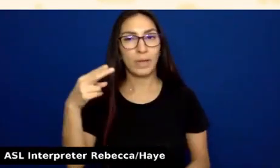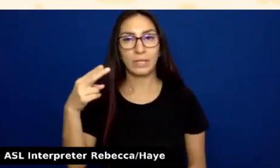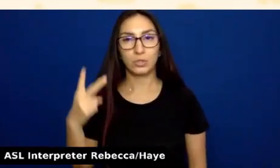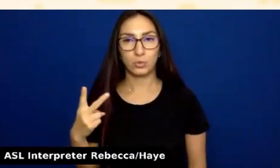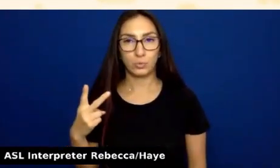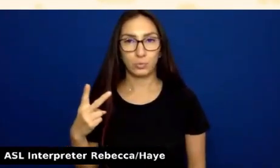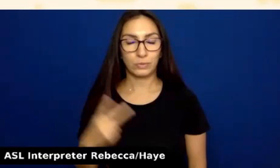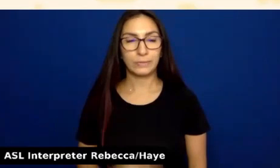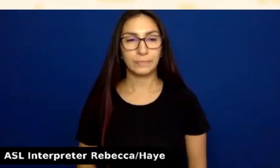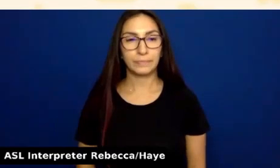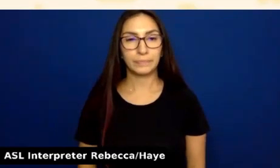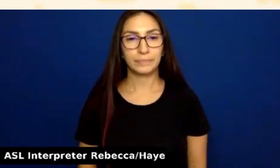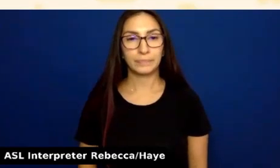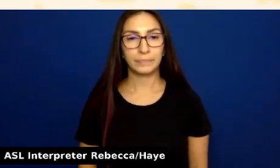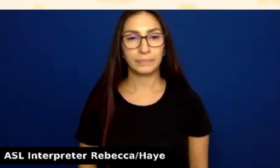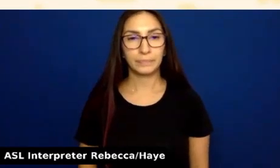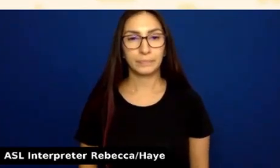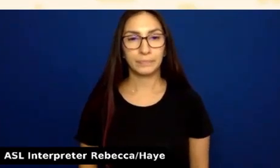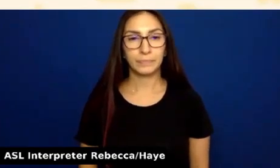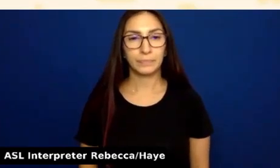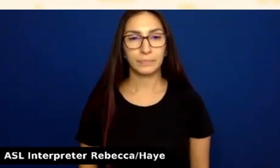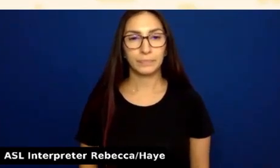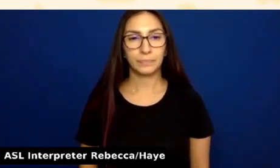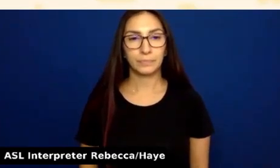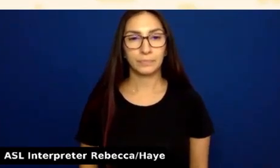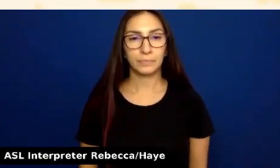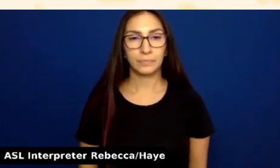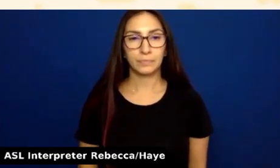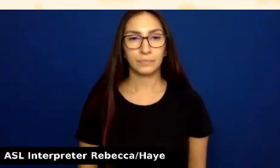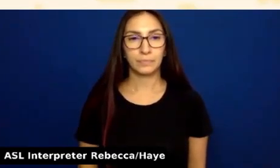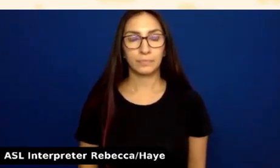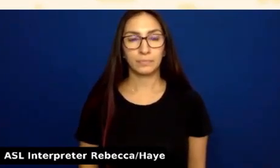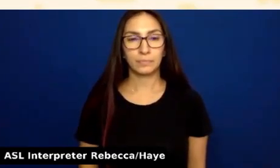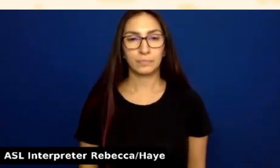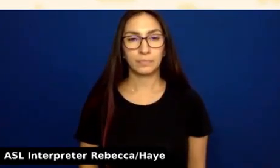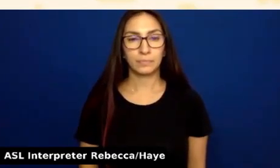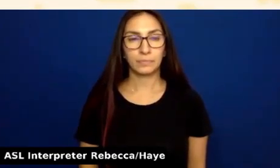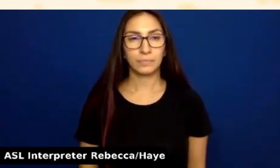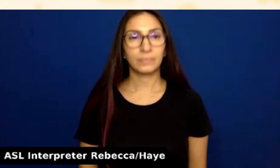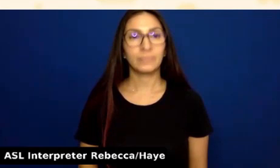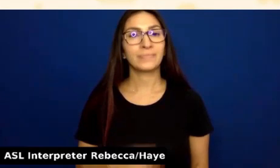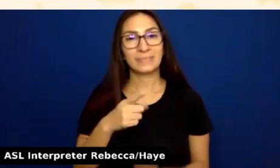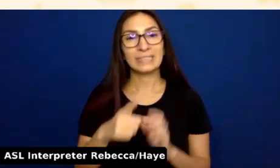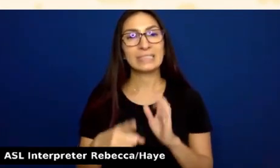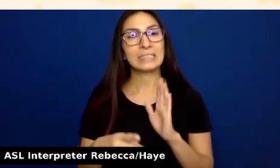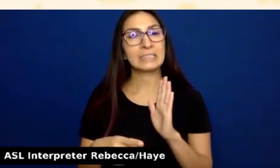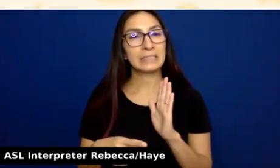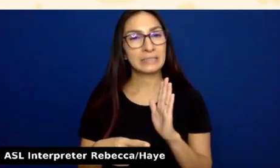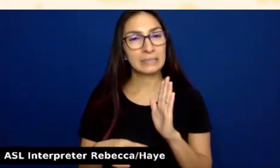Now, these headings are sometimes setable, depending on what type of heading they are.